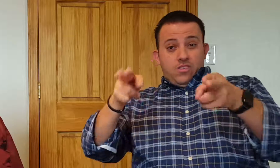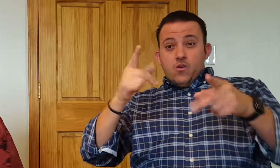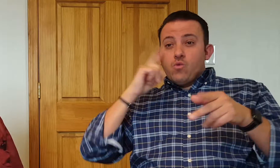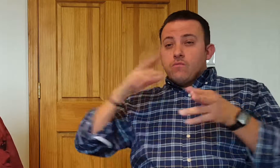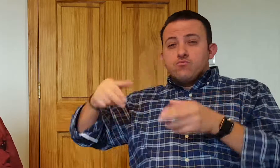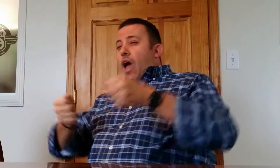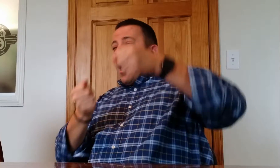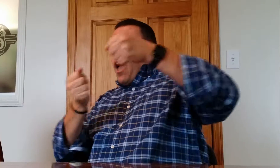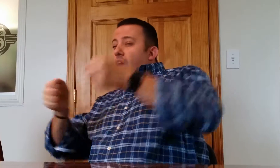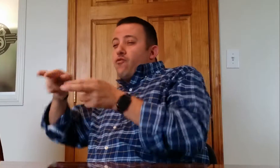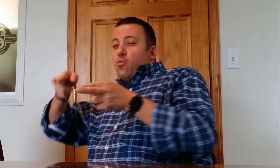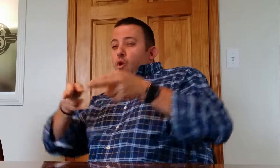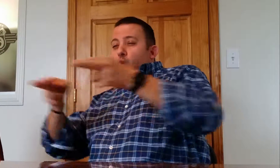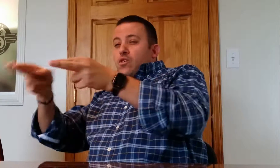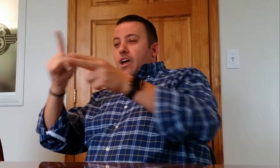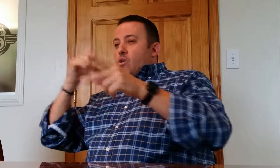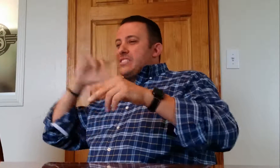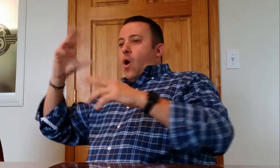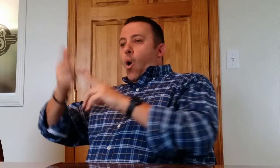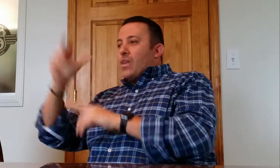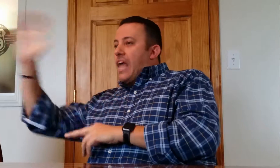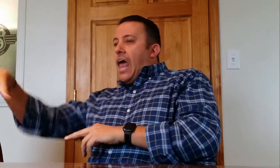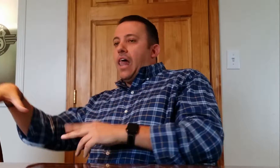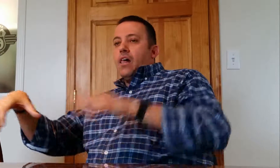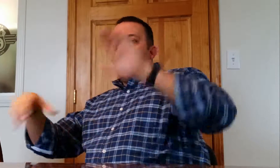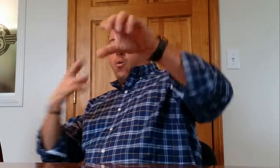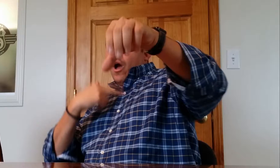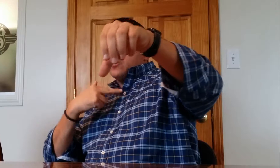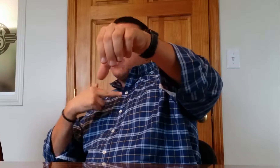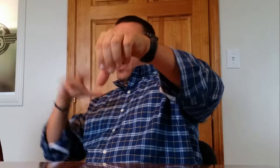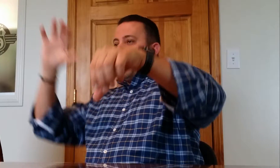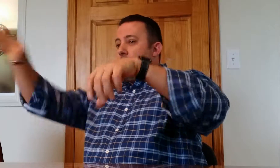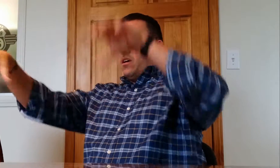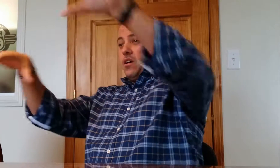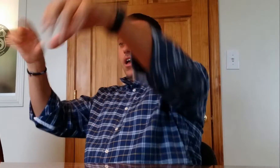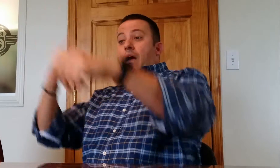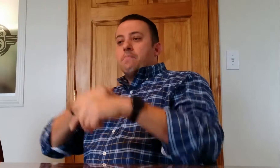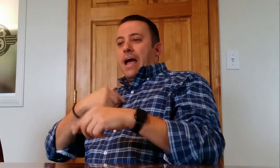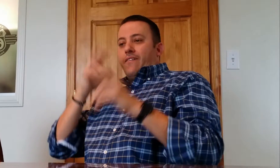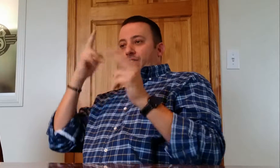Additionally along the road you can see hotels, restaurants, other buildings along the road, and